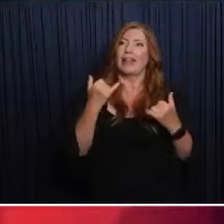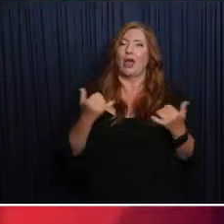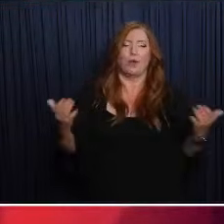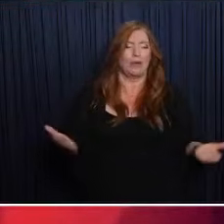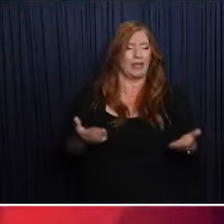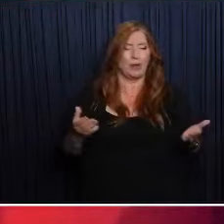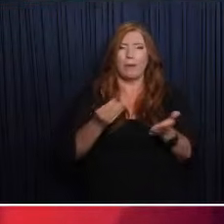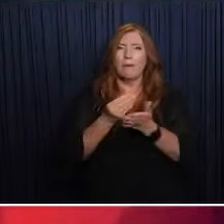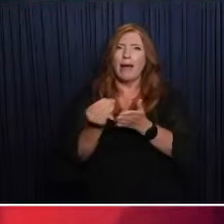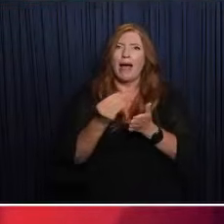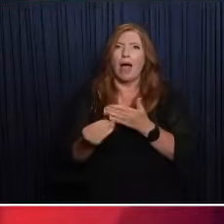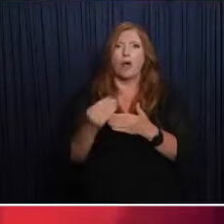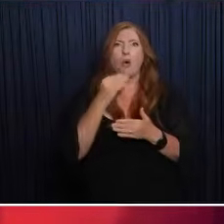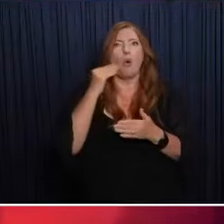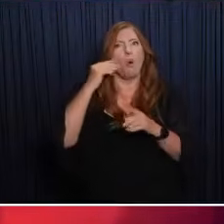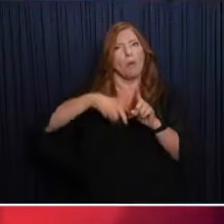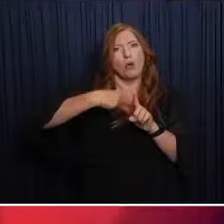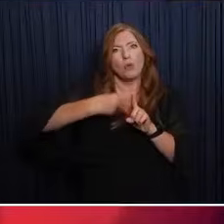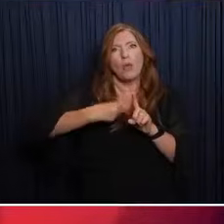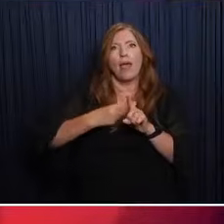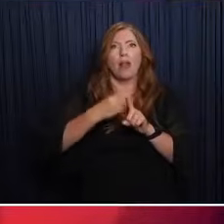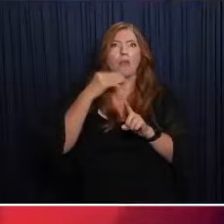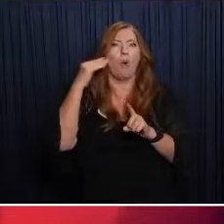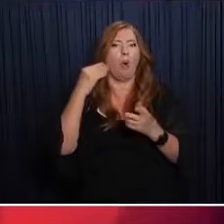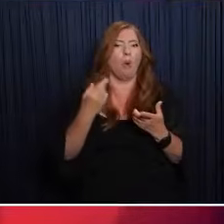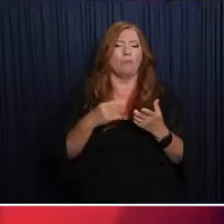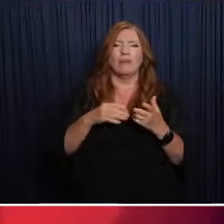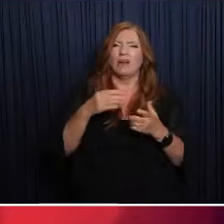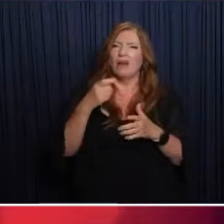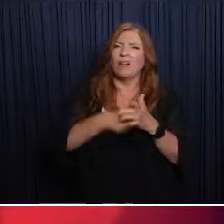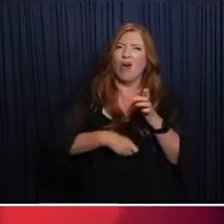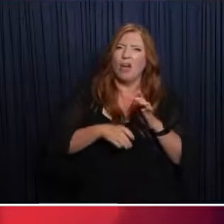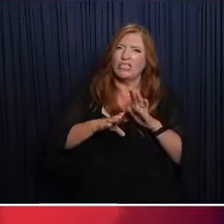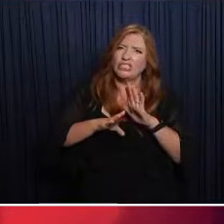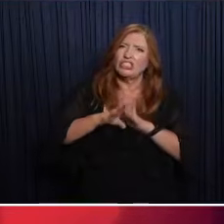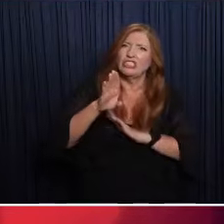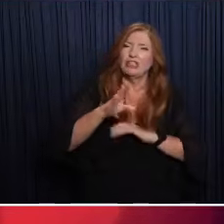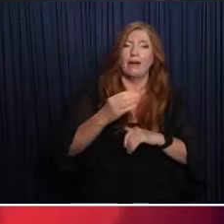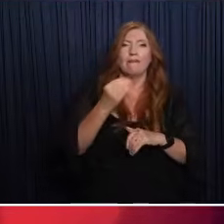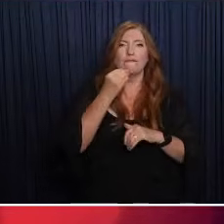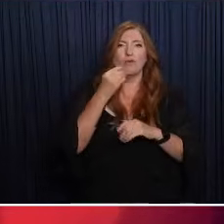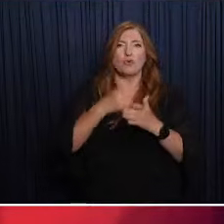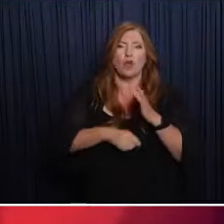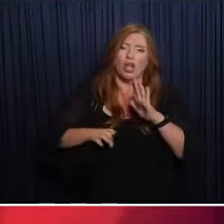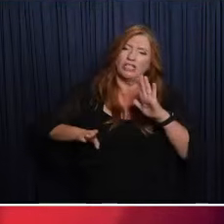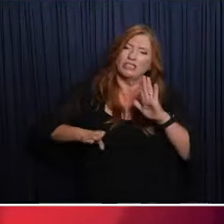FIVE TO SEVEN YEARS IT TAKES. THESE PEOPLE ARE HERE AND BUYING